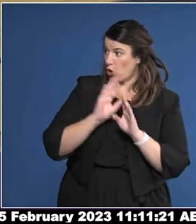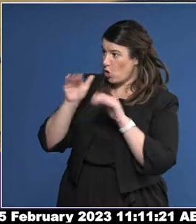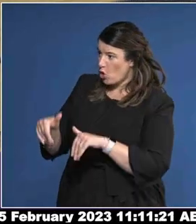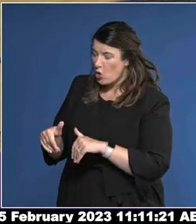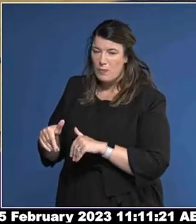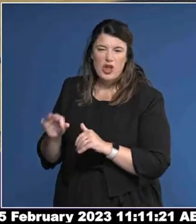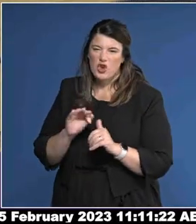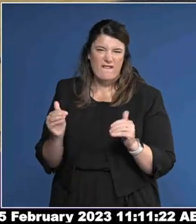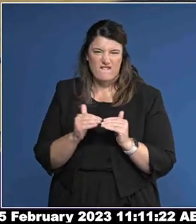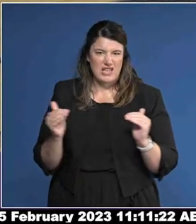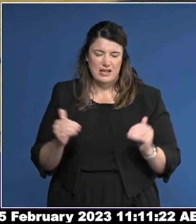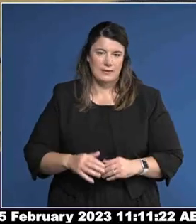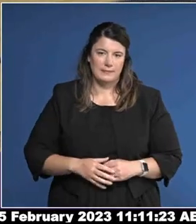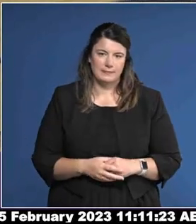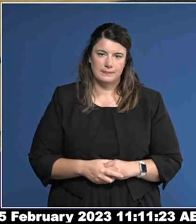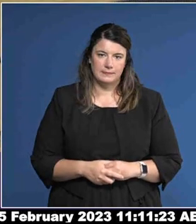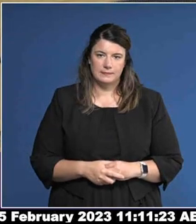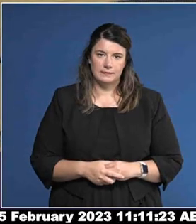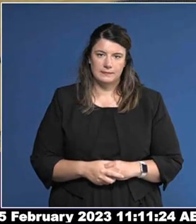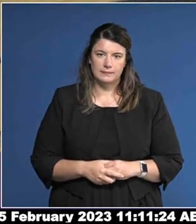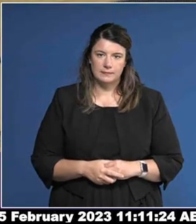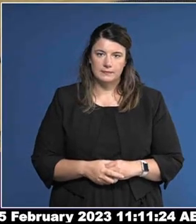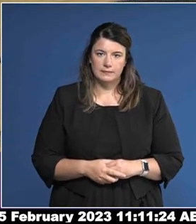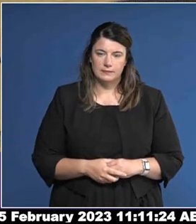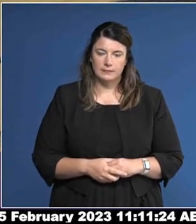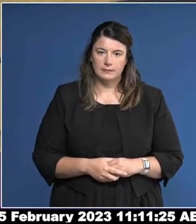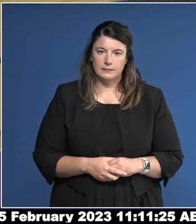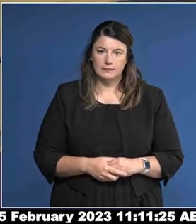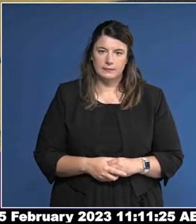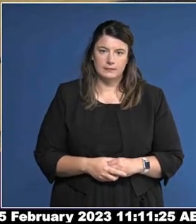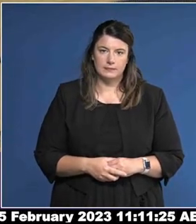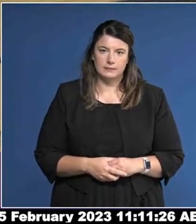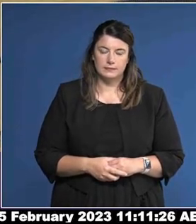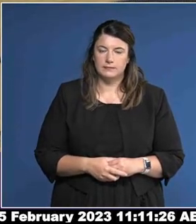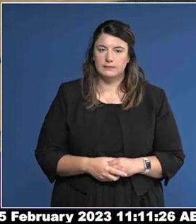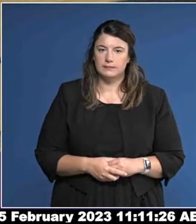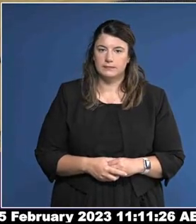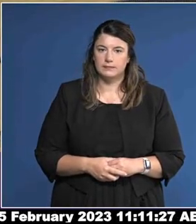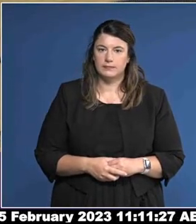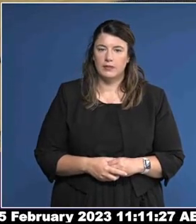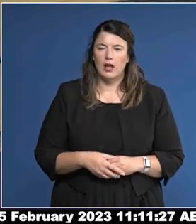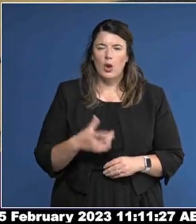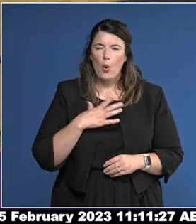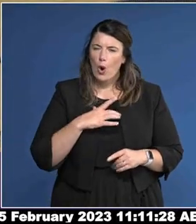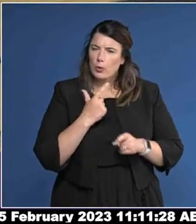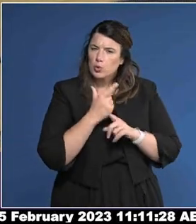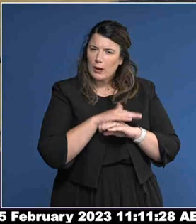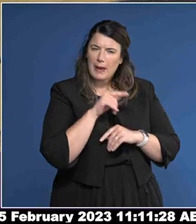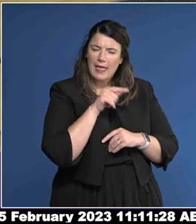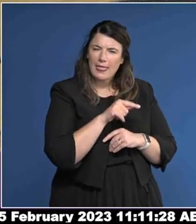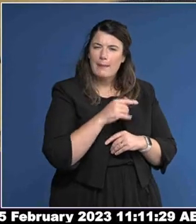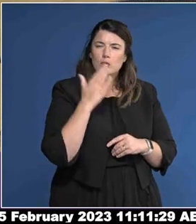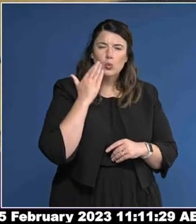their role. And that arose in response to some evidence that the witness Dianne gave in